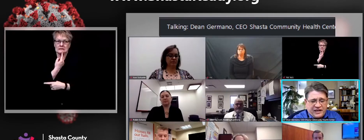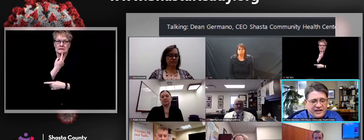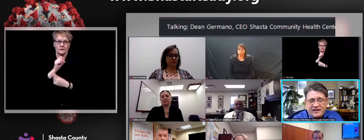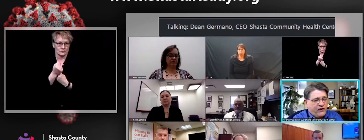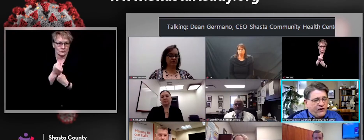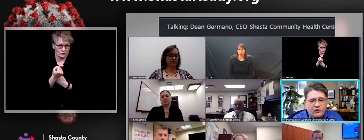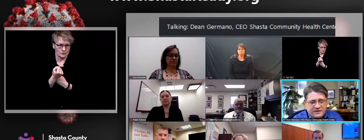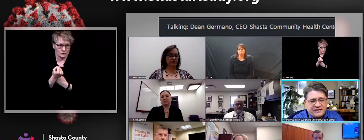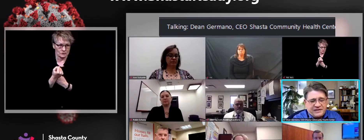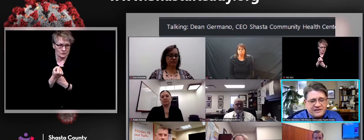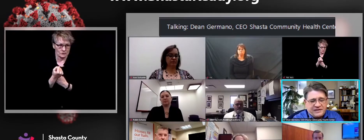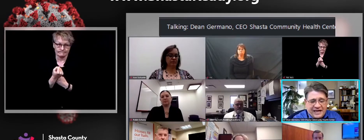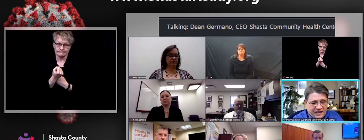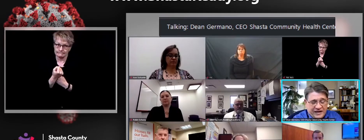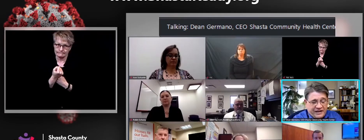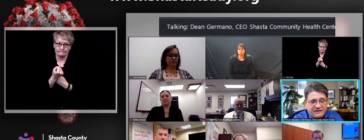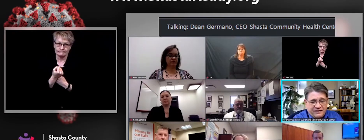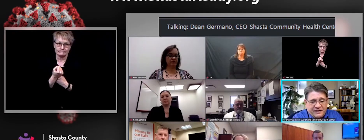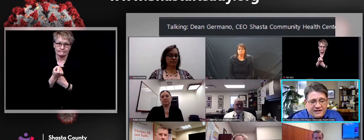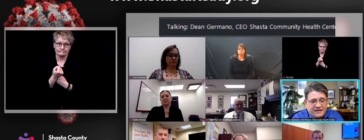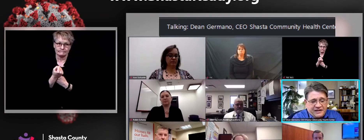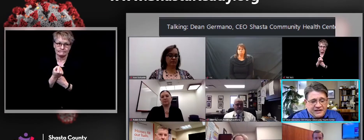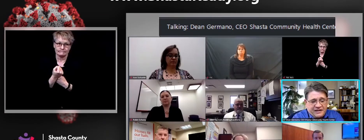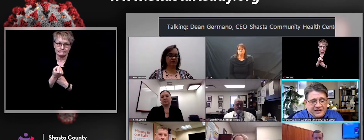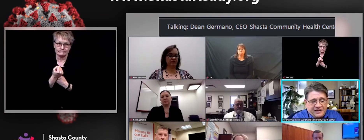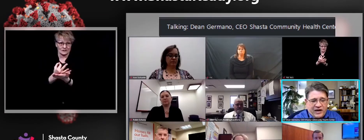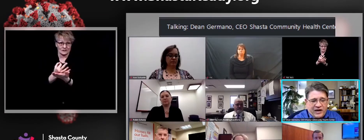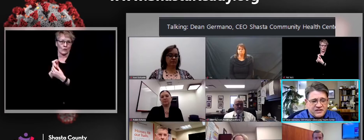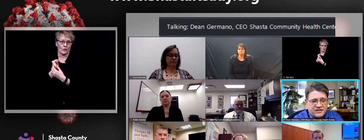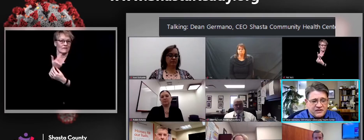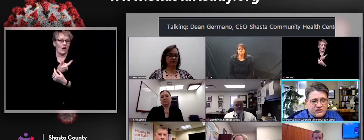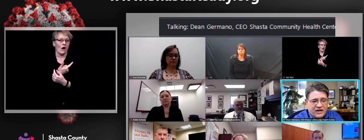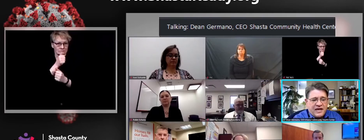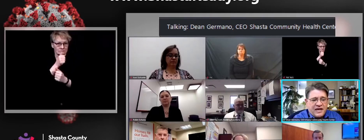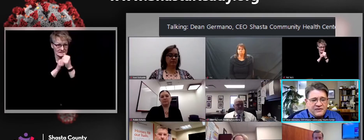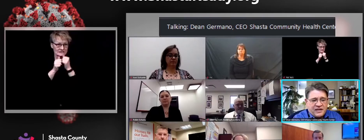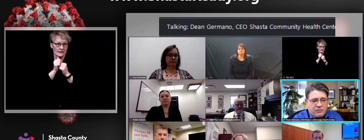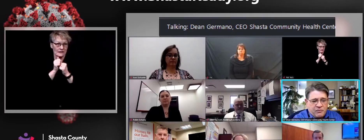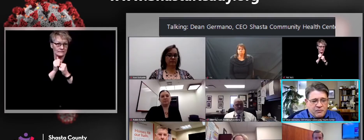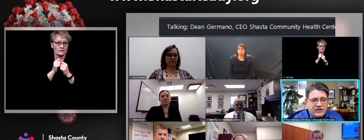I think we've all been taken a hit on it, but it's not what drives us. It drives, the community's